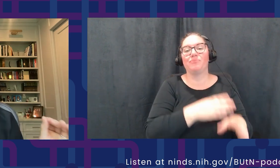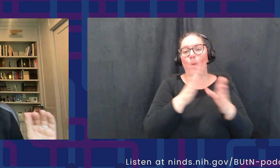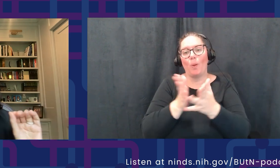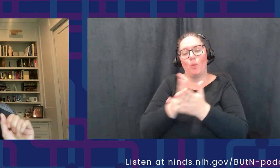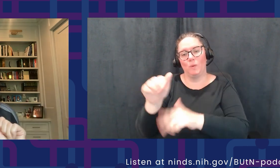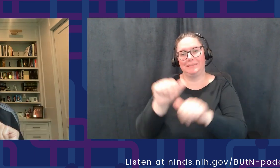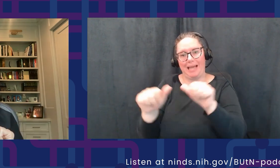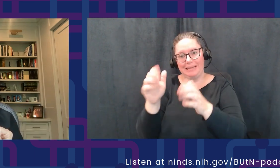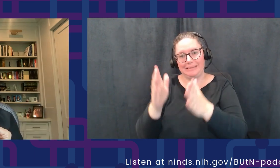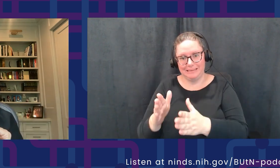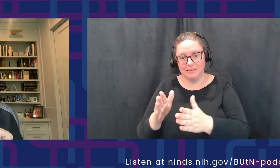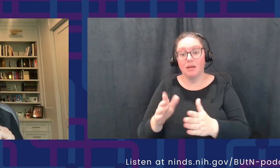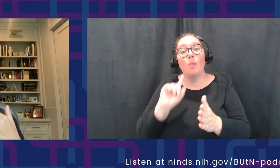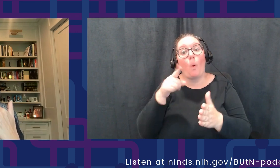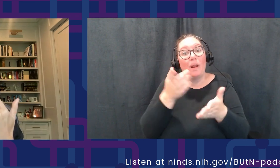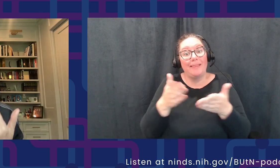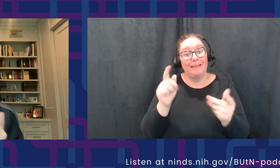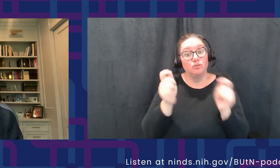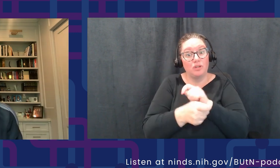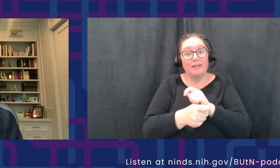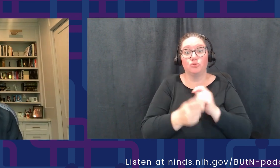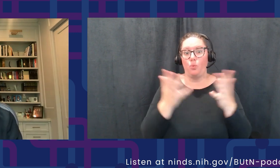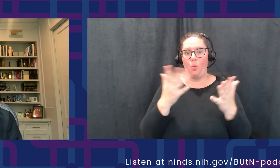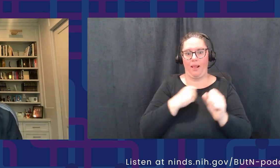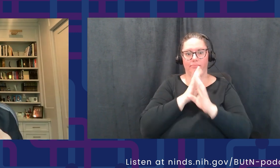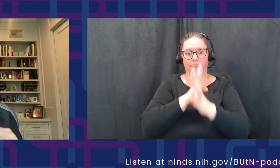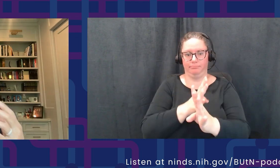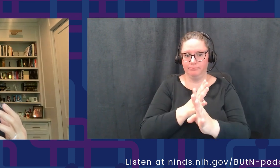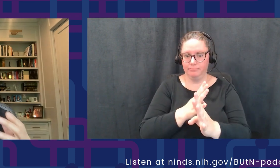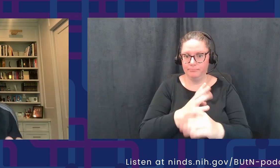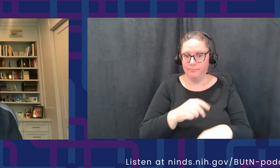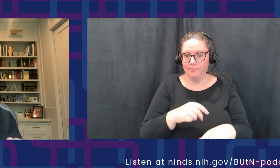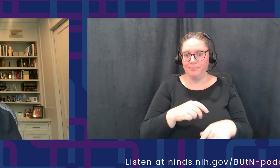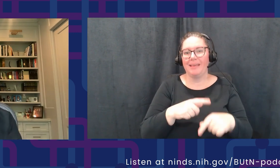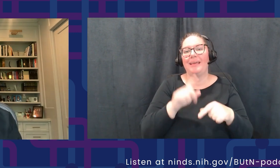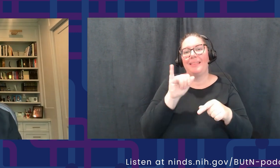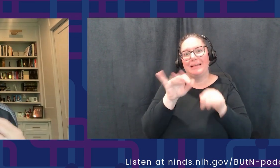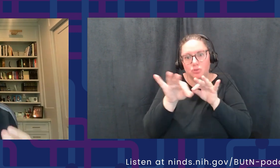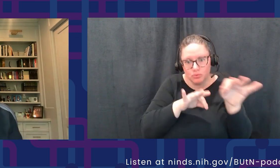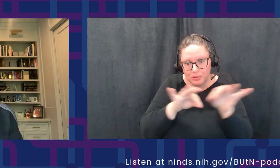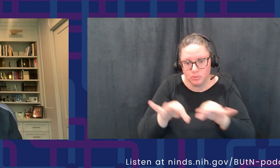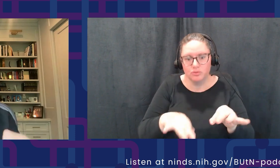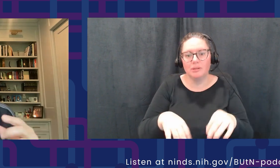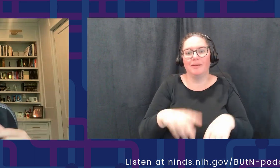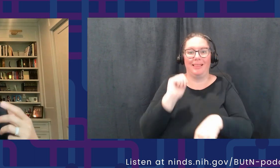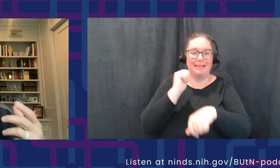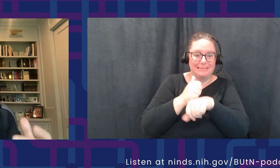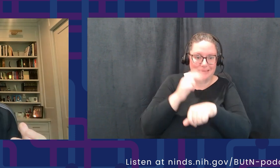The only thing that changes is what comes out of my mouth. The description, the setup, that will change.